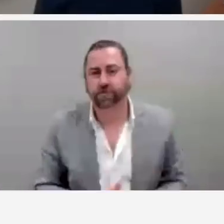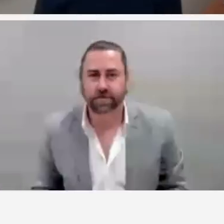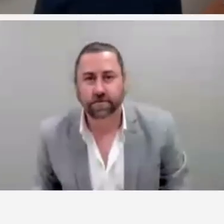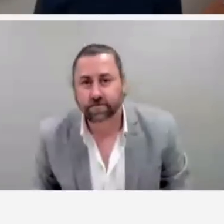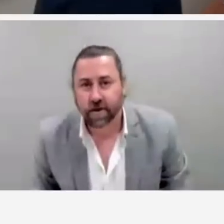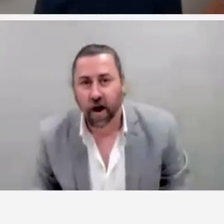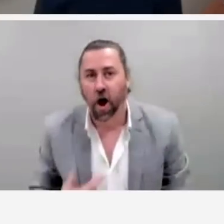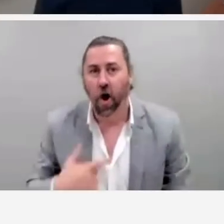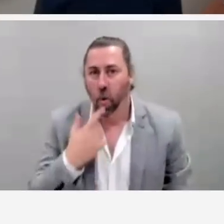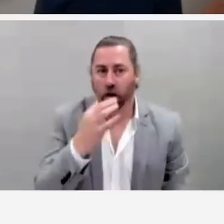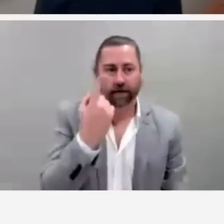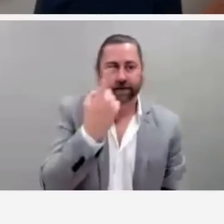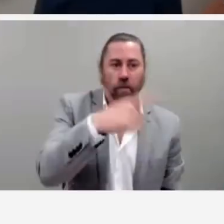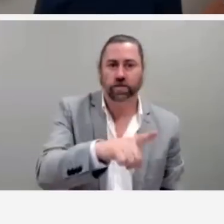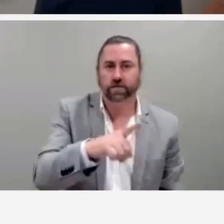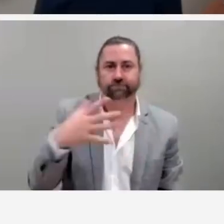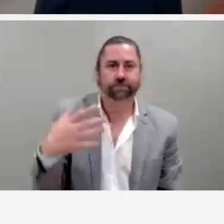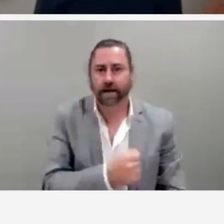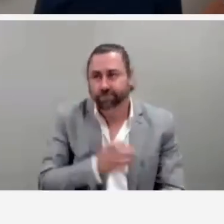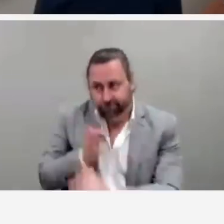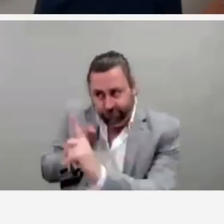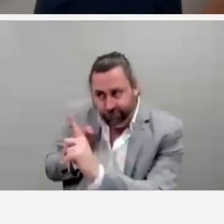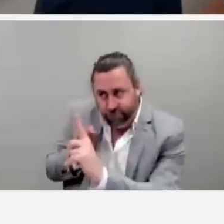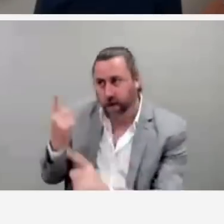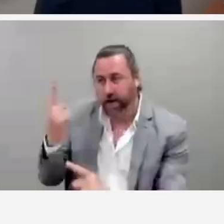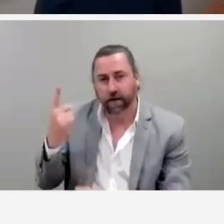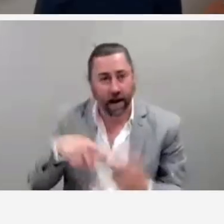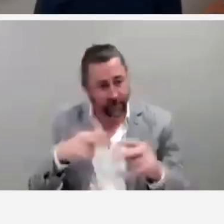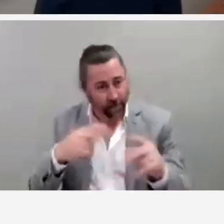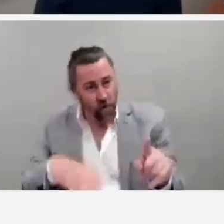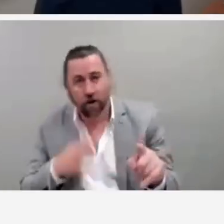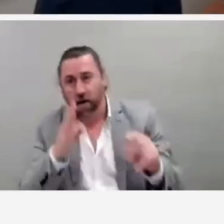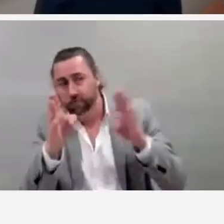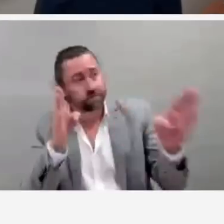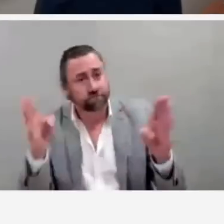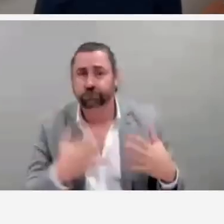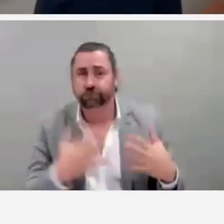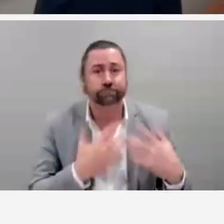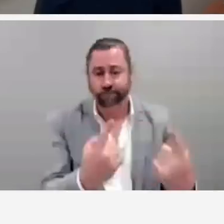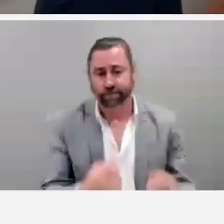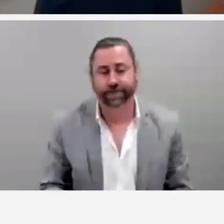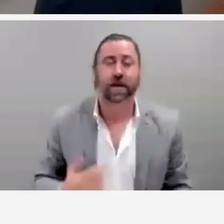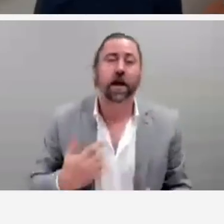really interested in being able to use more than one provider to provide different services. We haven't quite worked through the practicalities